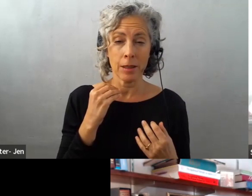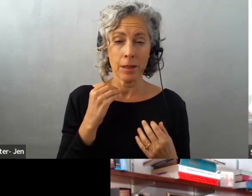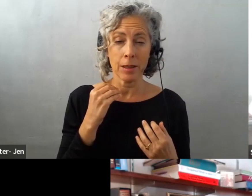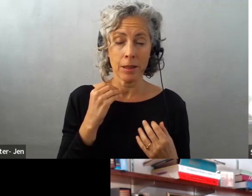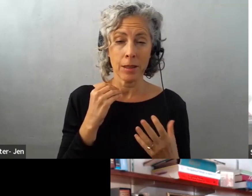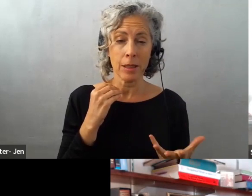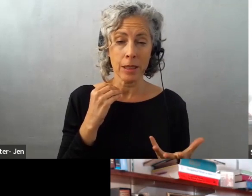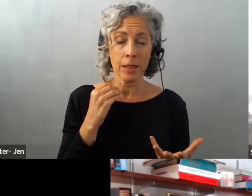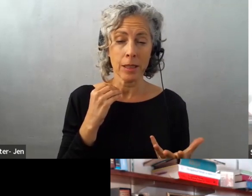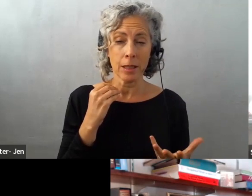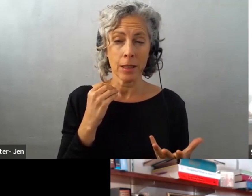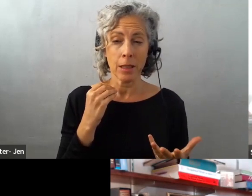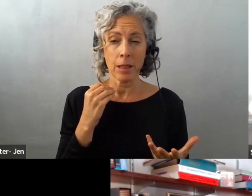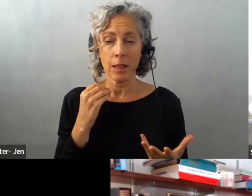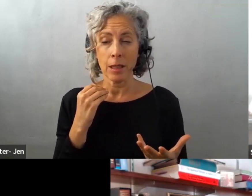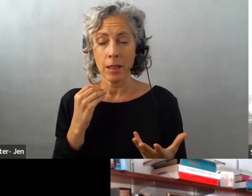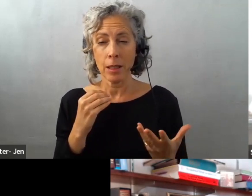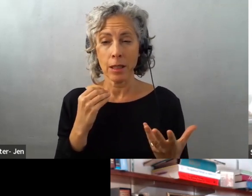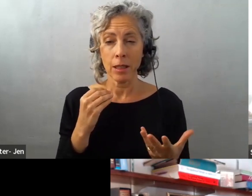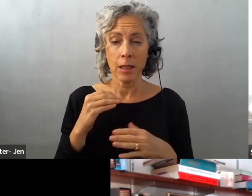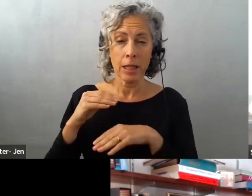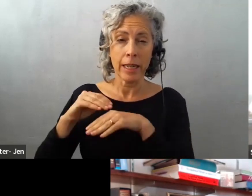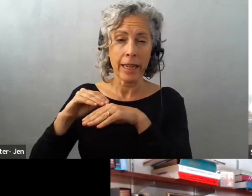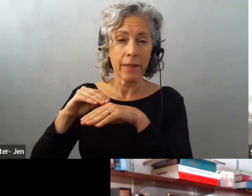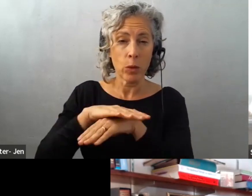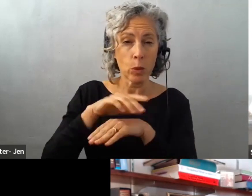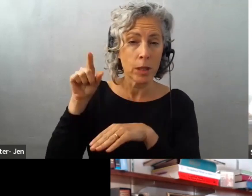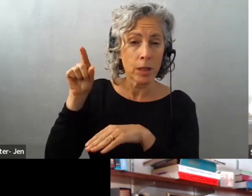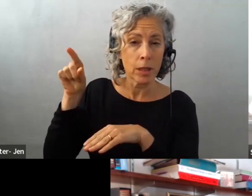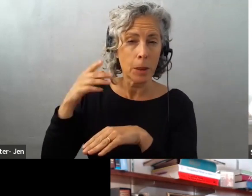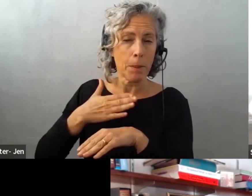influenced by the characteristics of my son, as